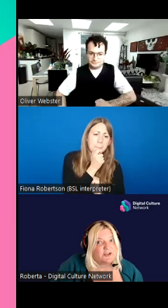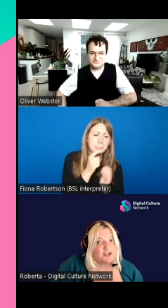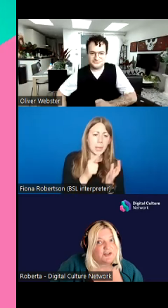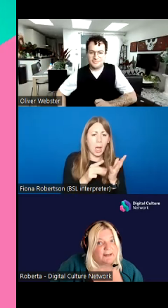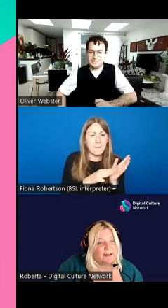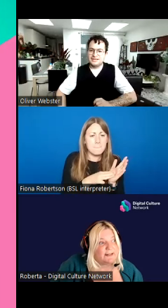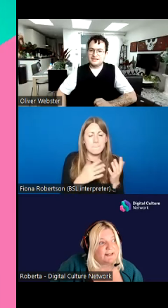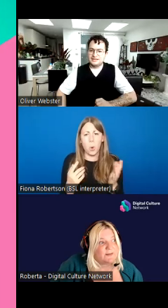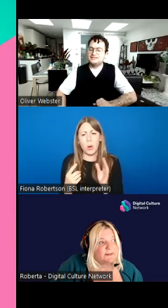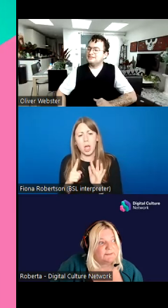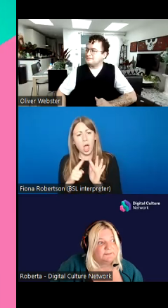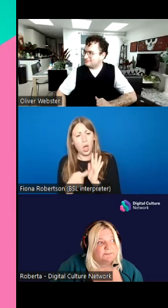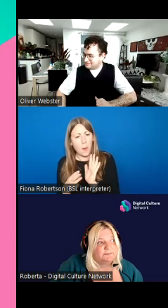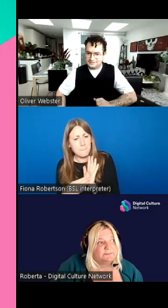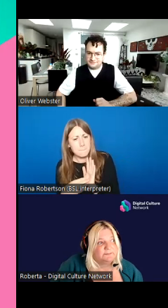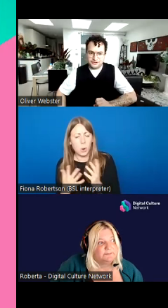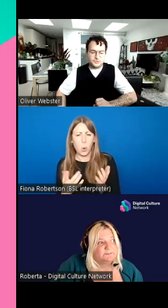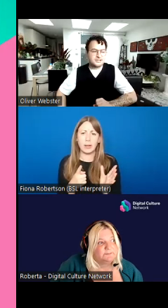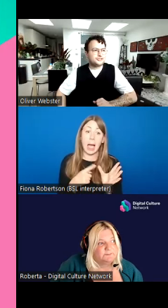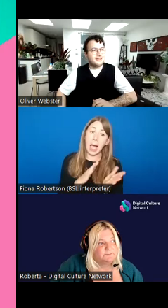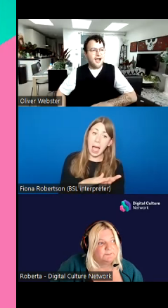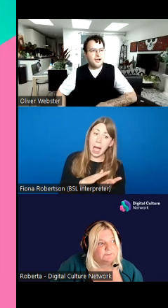Should they be included as well? Yes, very good question.